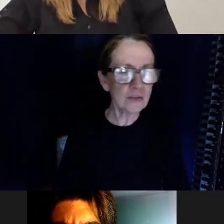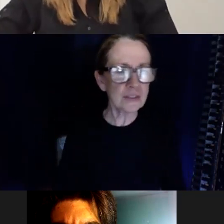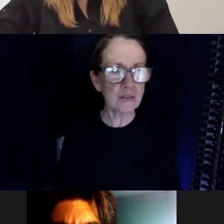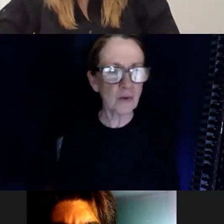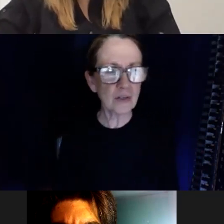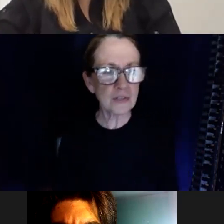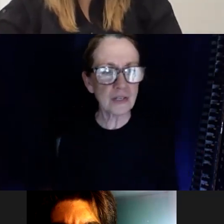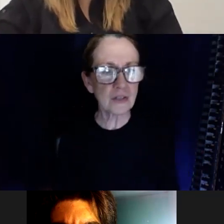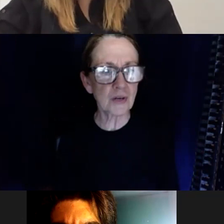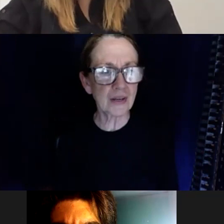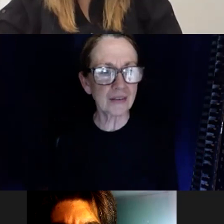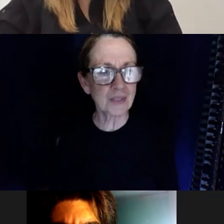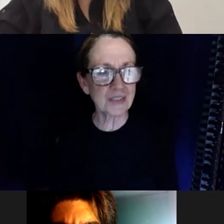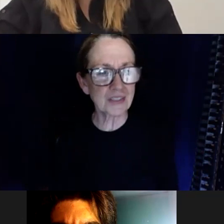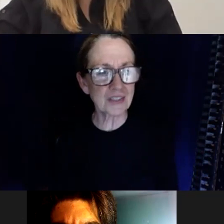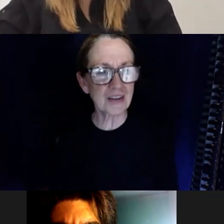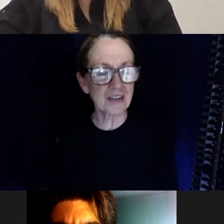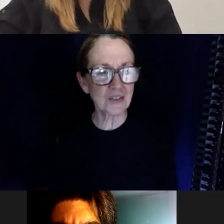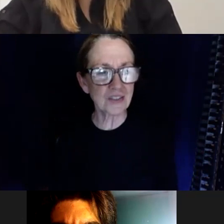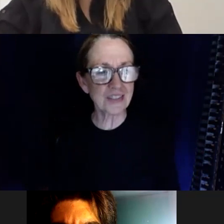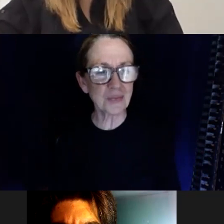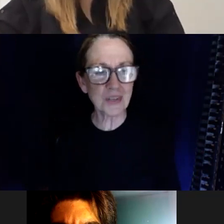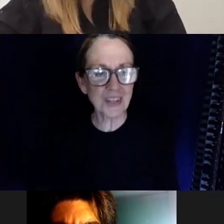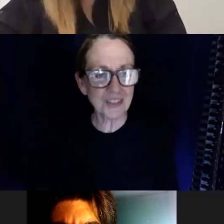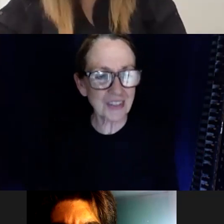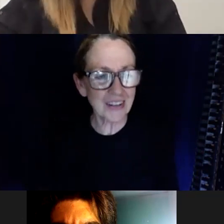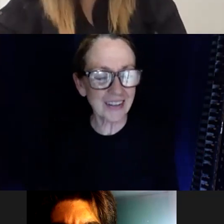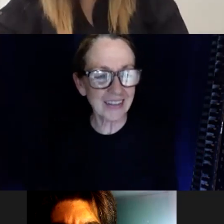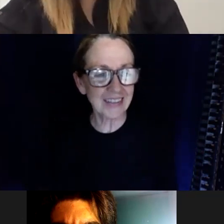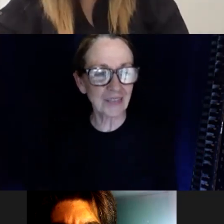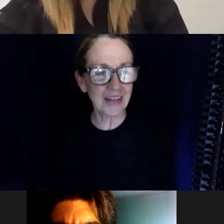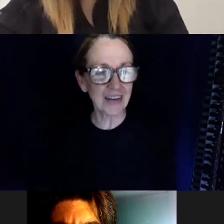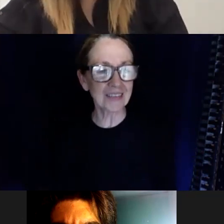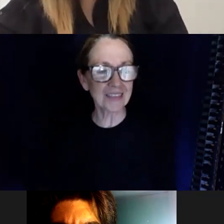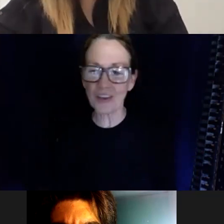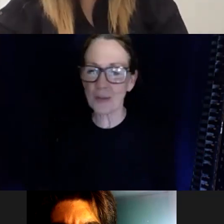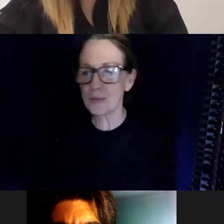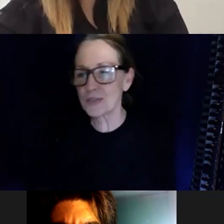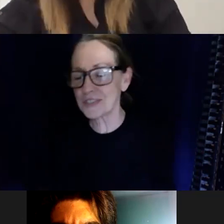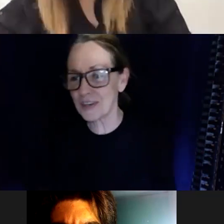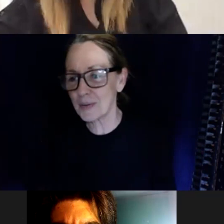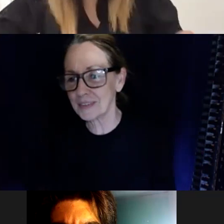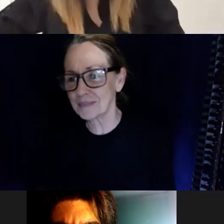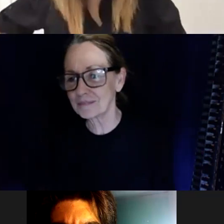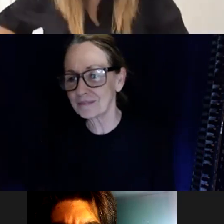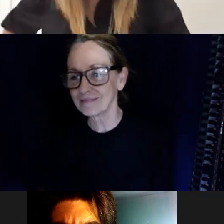OR WAS THAT CHRISTINE THAT WANTED TO TALK ABOUT IT?